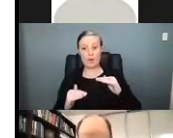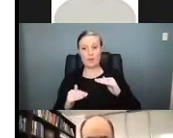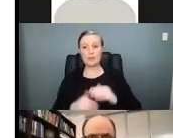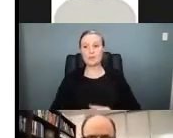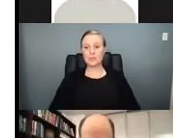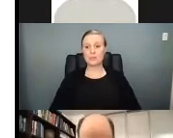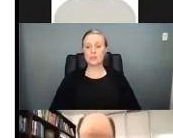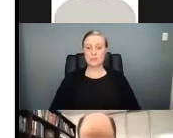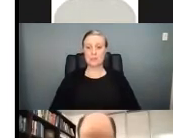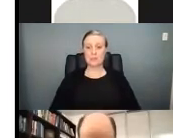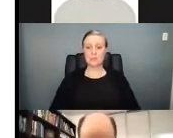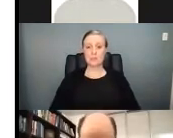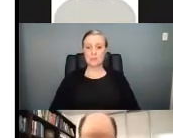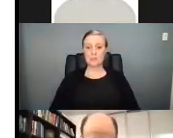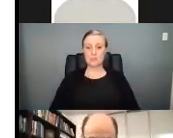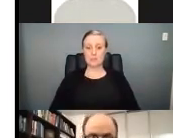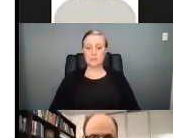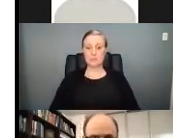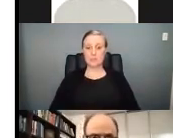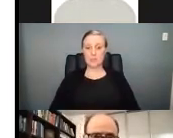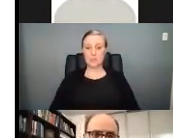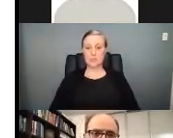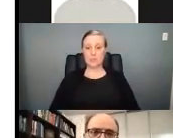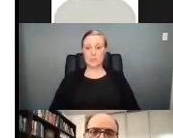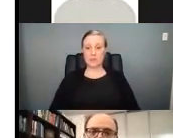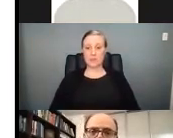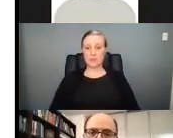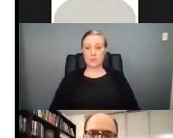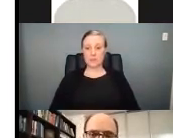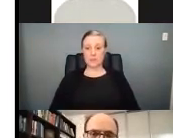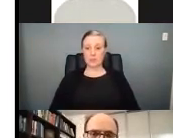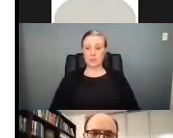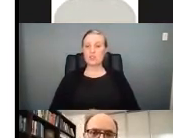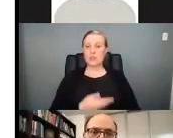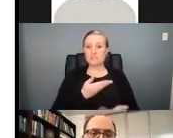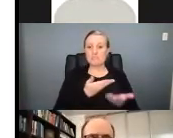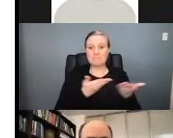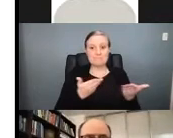those for the higher quintiles, so this is a kind of key critical issue. You will also